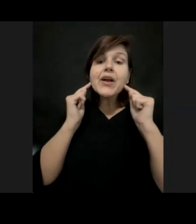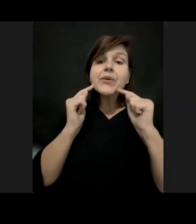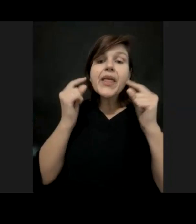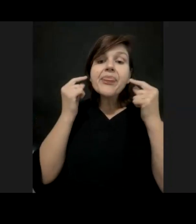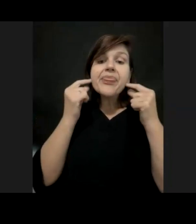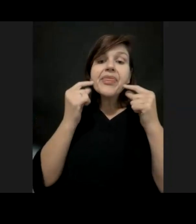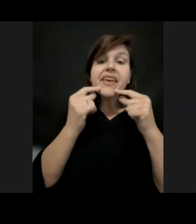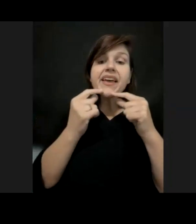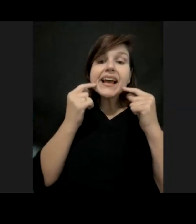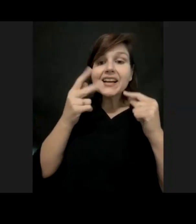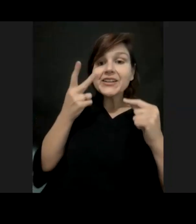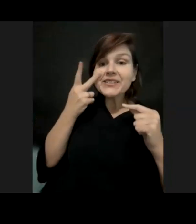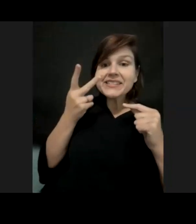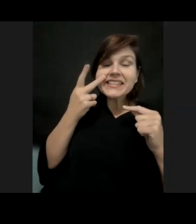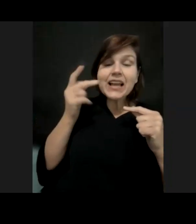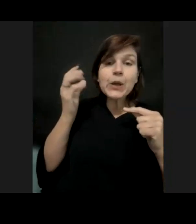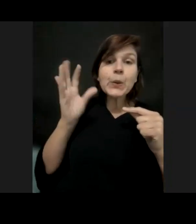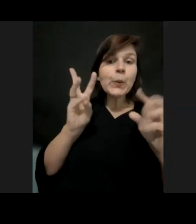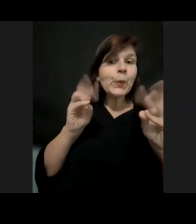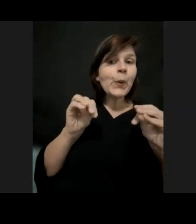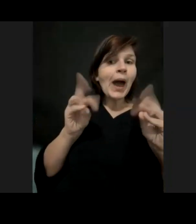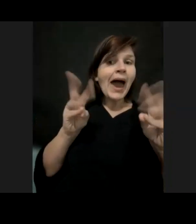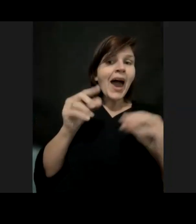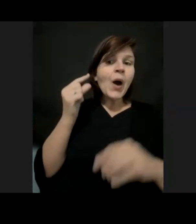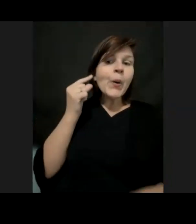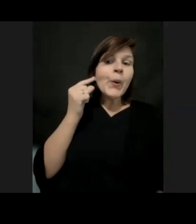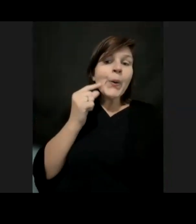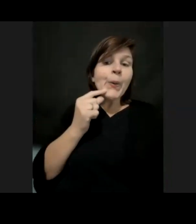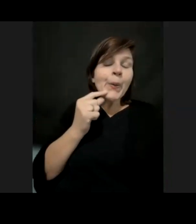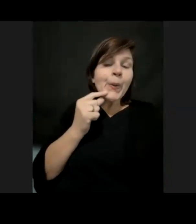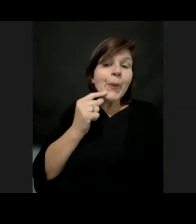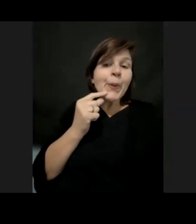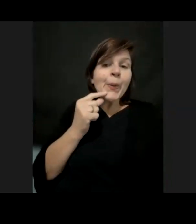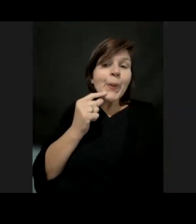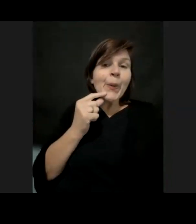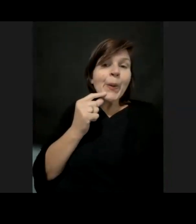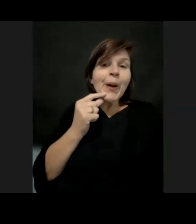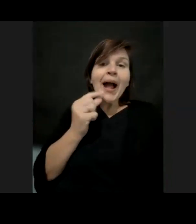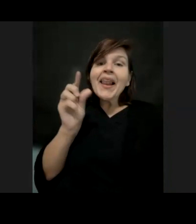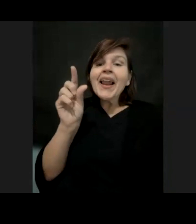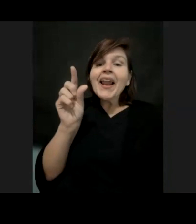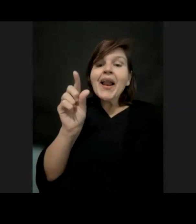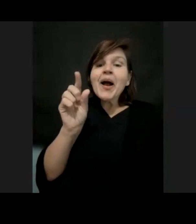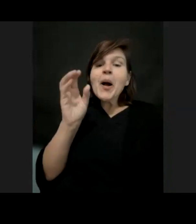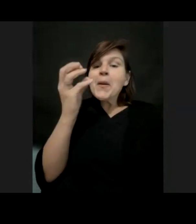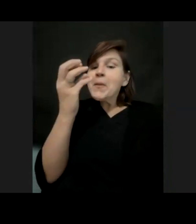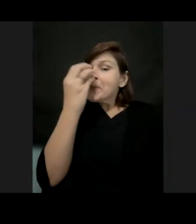Wow! And then we've got the little pompom, the little nose.